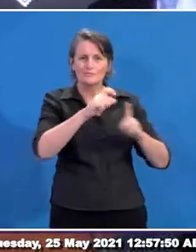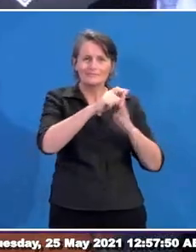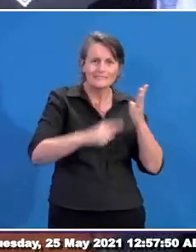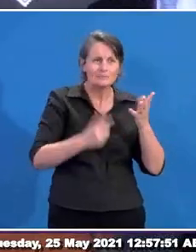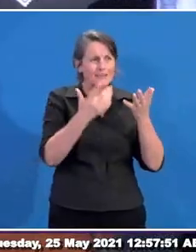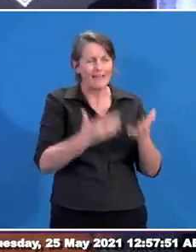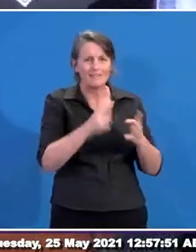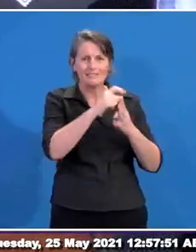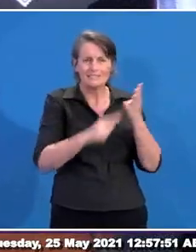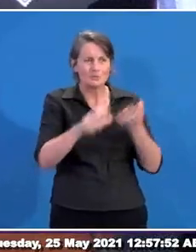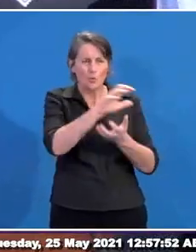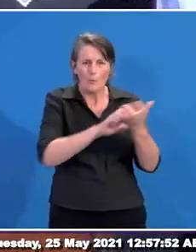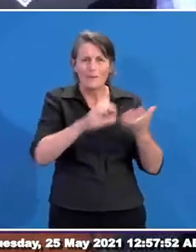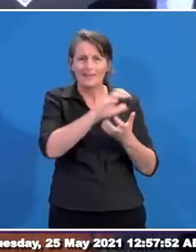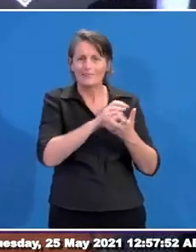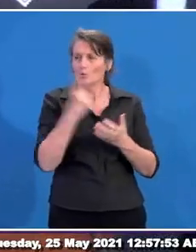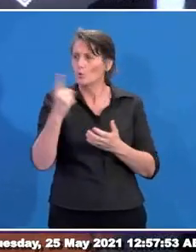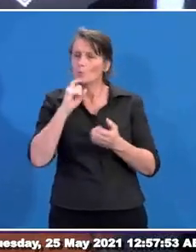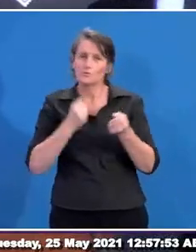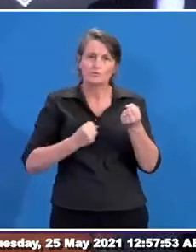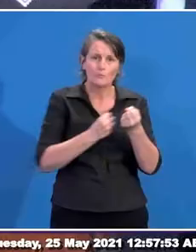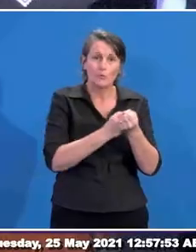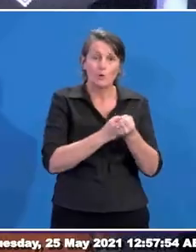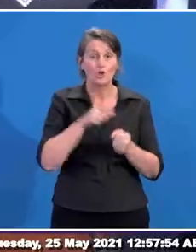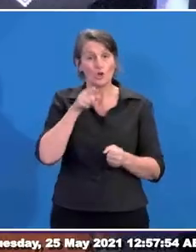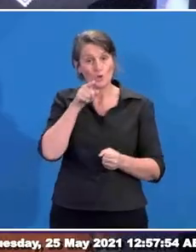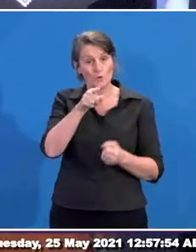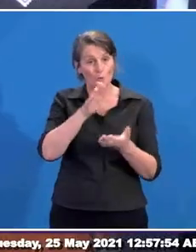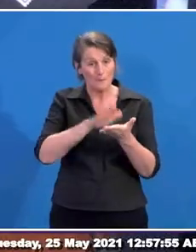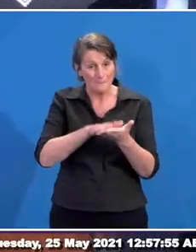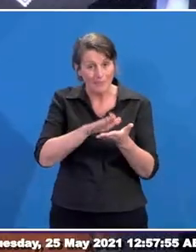You're his mother, his guardian and you coordinate all the funding for